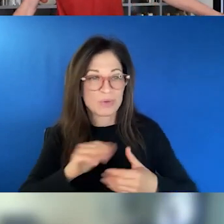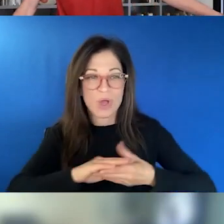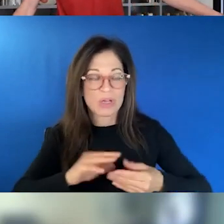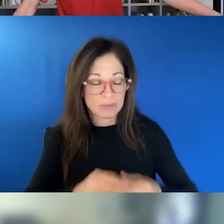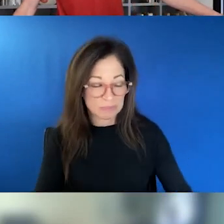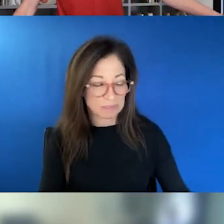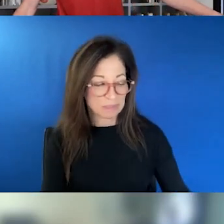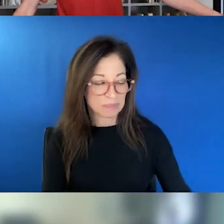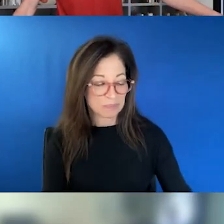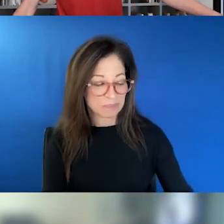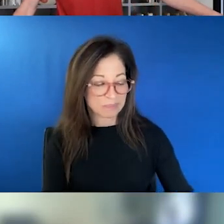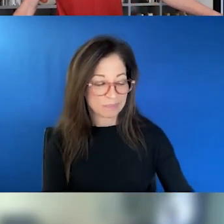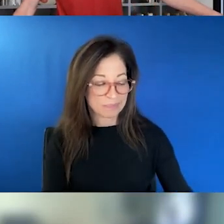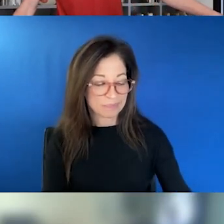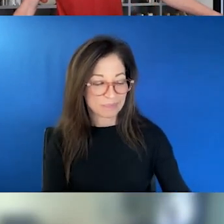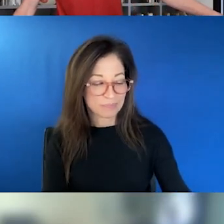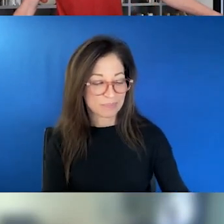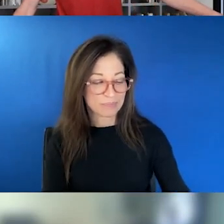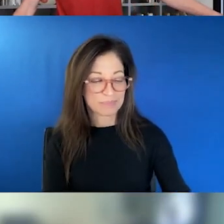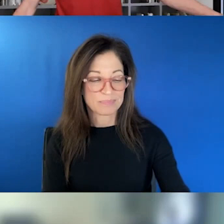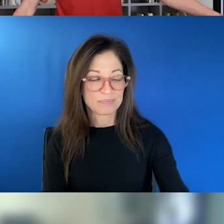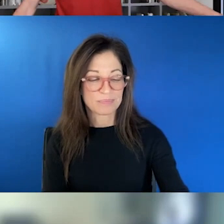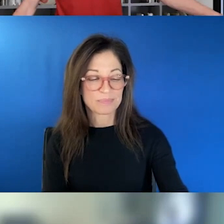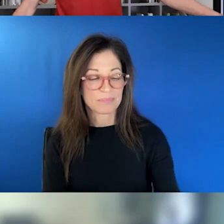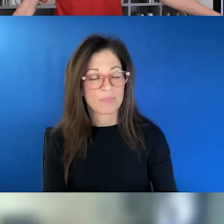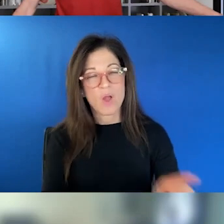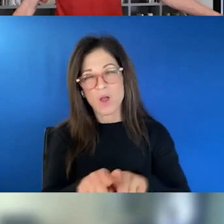TO JUST NOTE ABOUT THE POLICY ACADEMY THAT SAMHSA IS HAVING AND